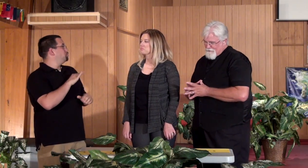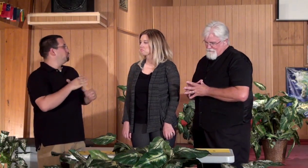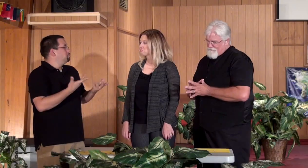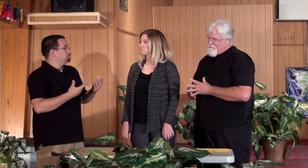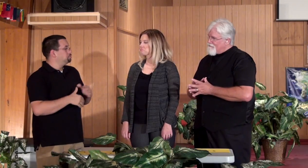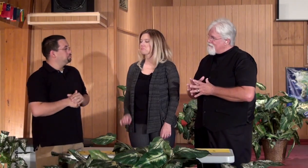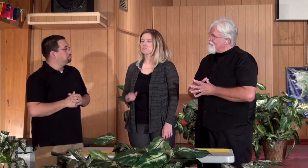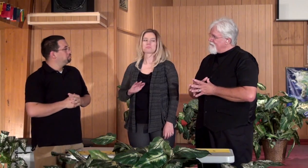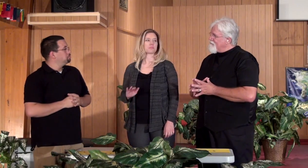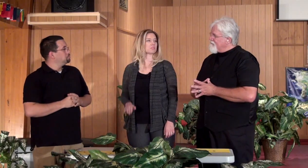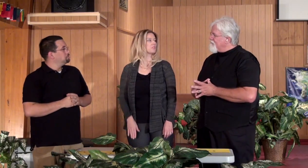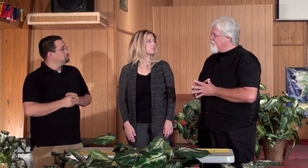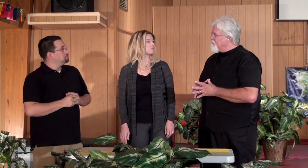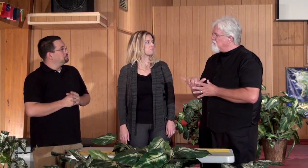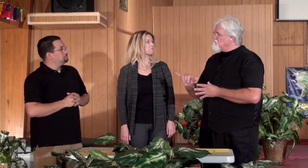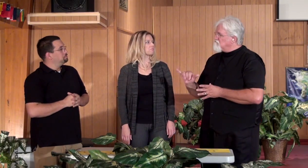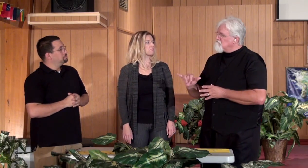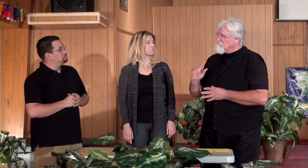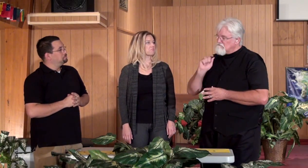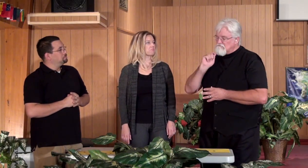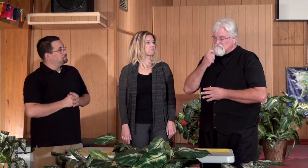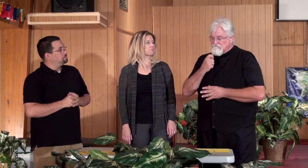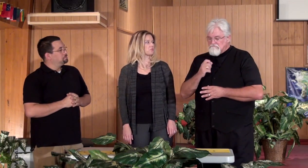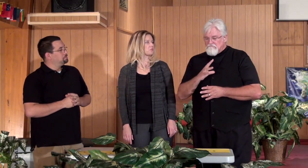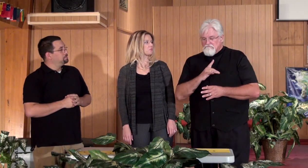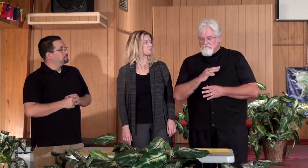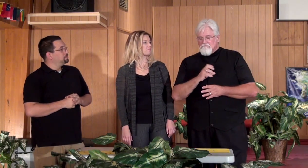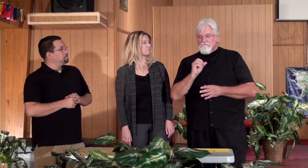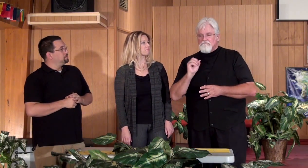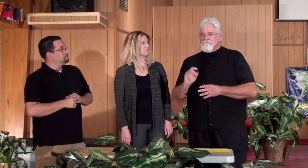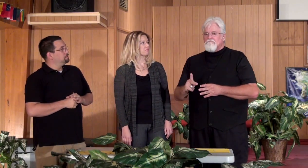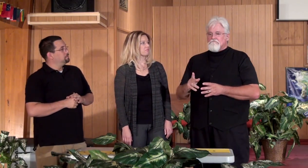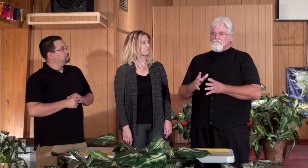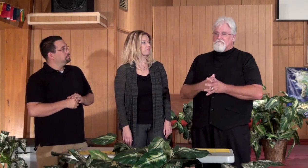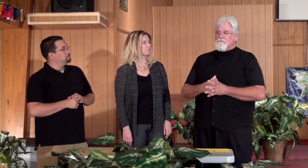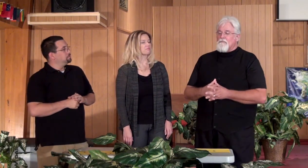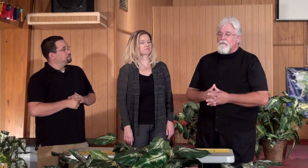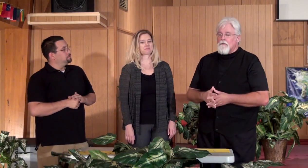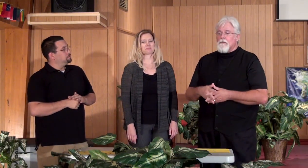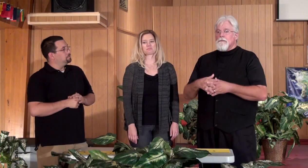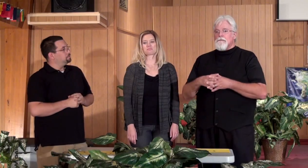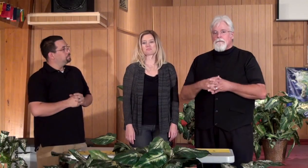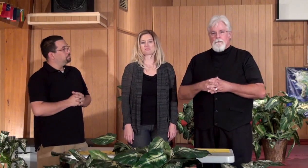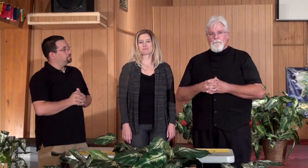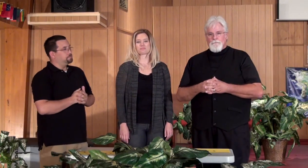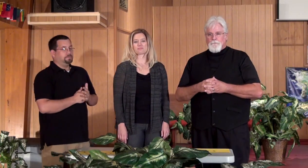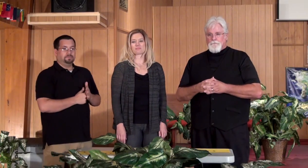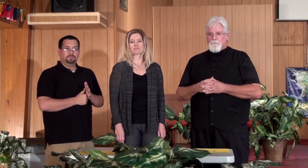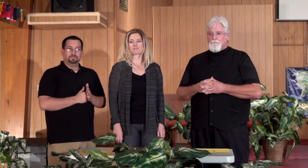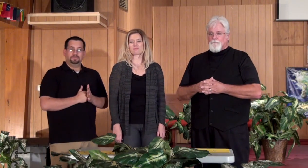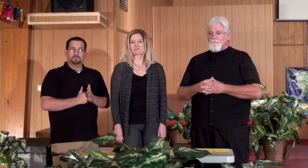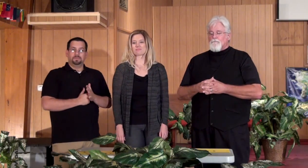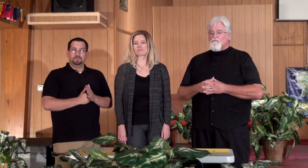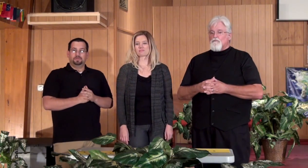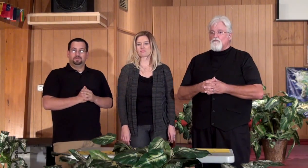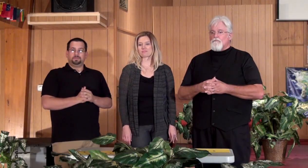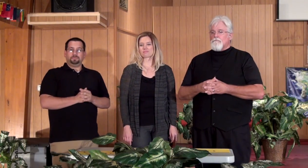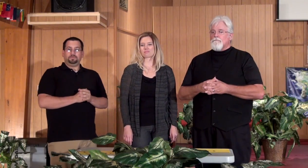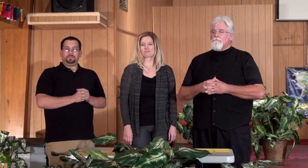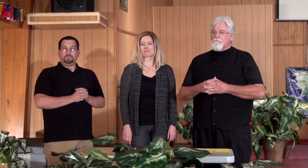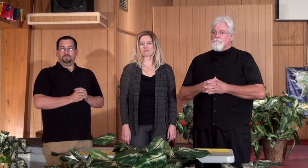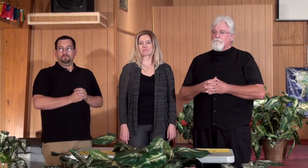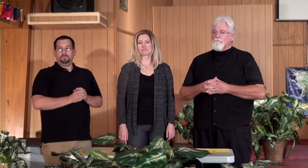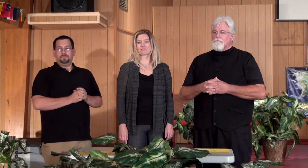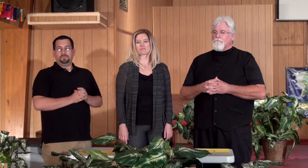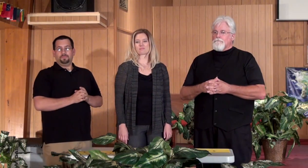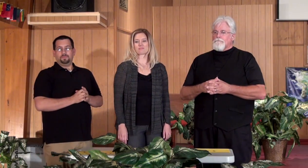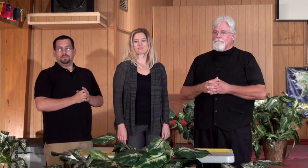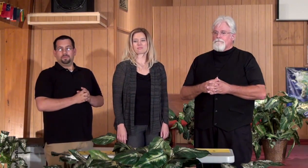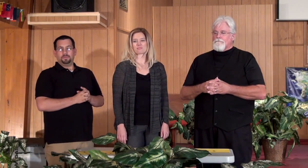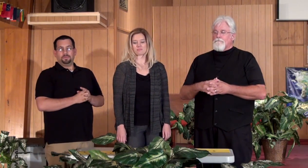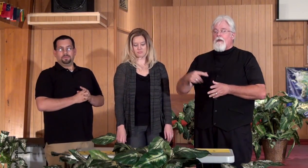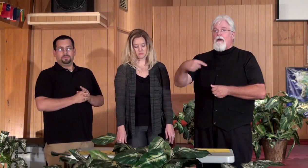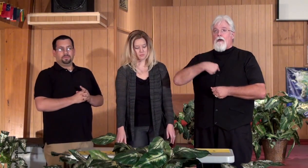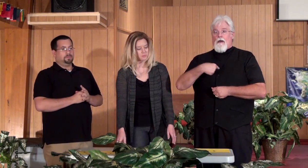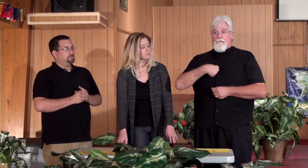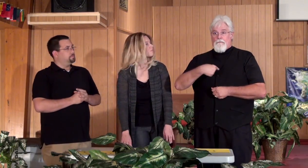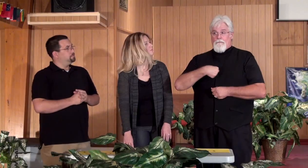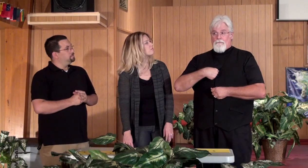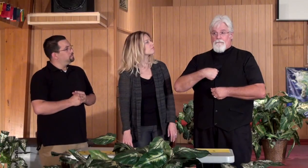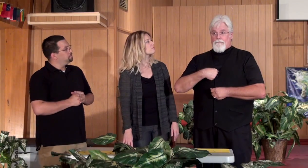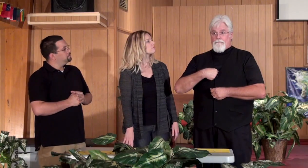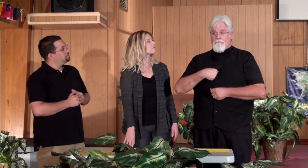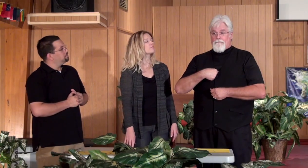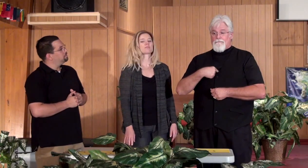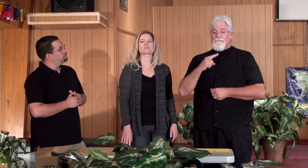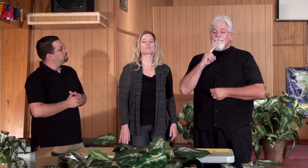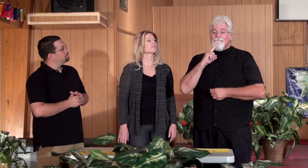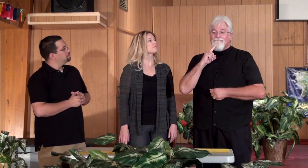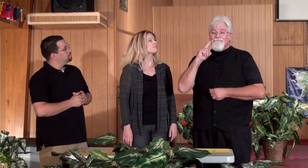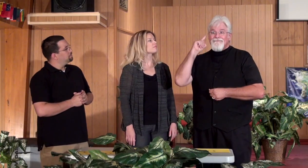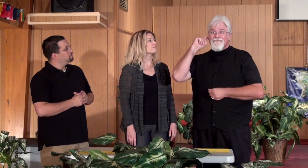sign, fingerspelling and all that. Mark: Cool... OK... I am Deaf.